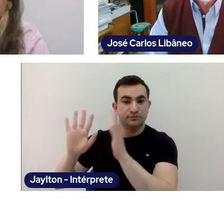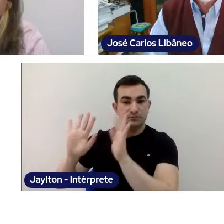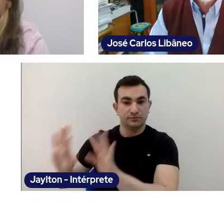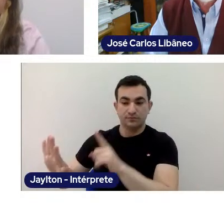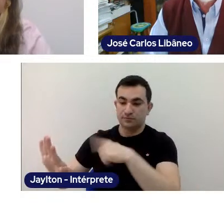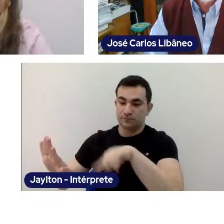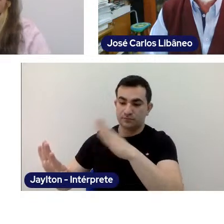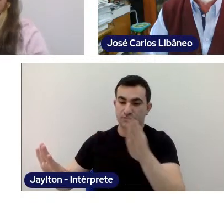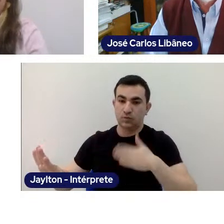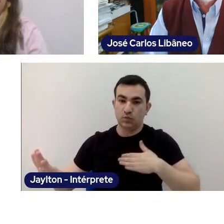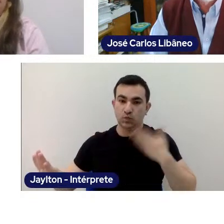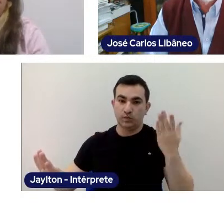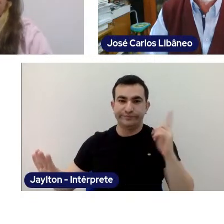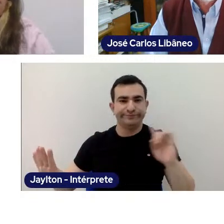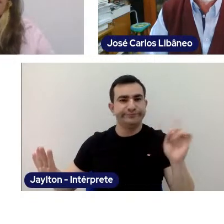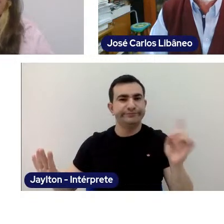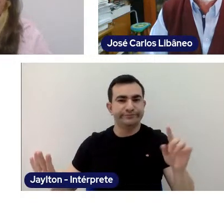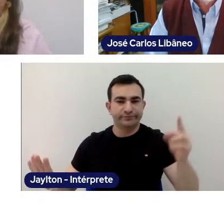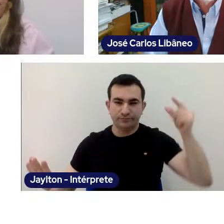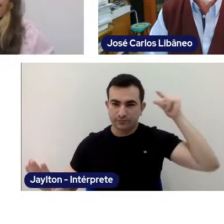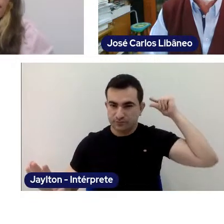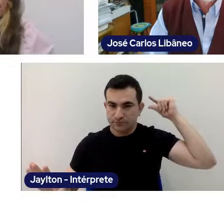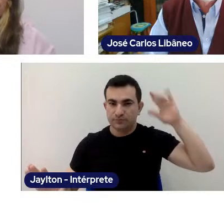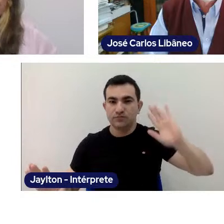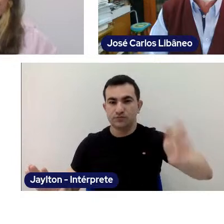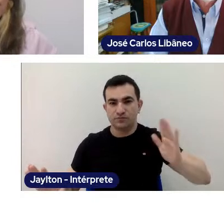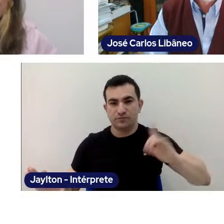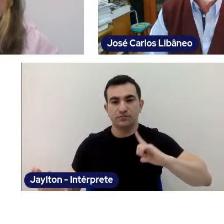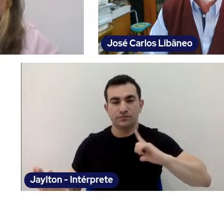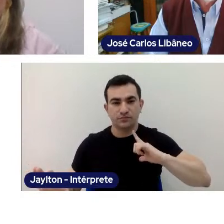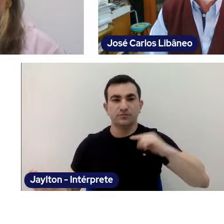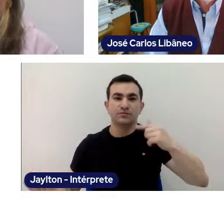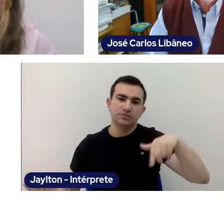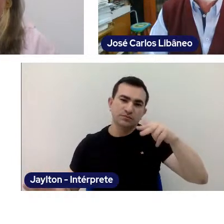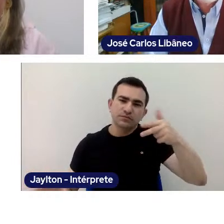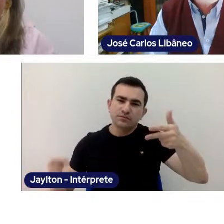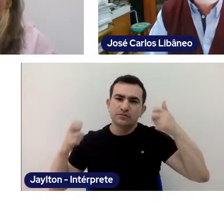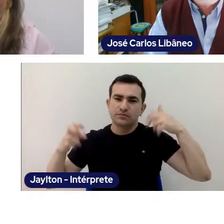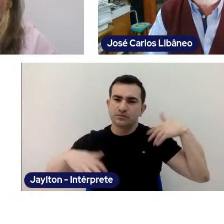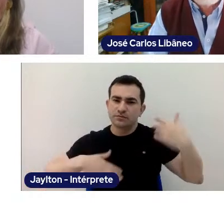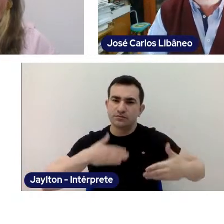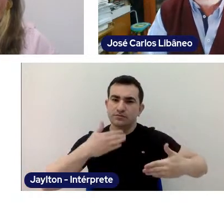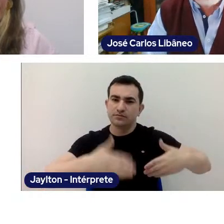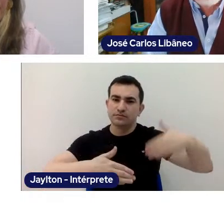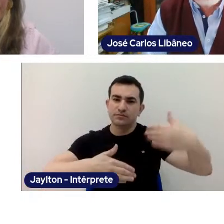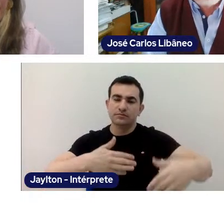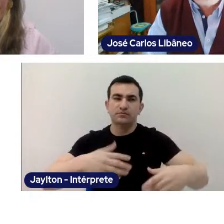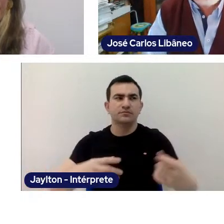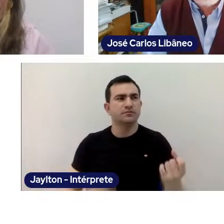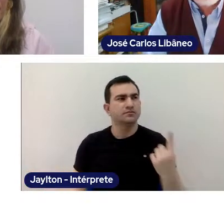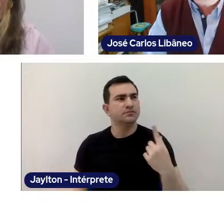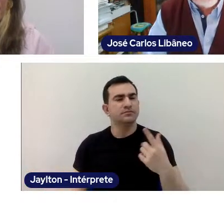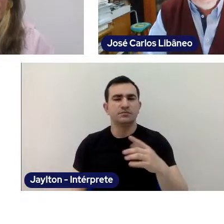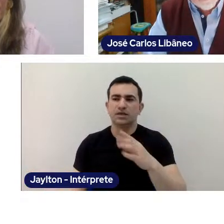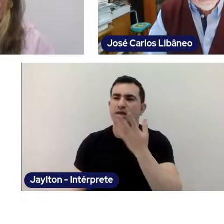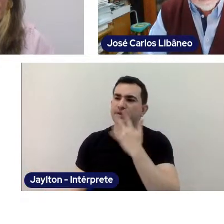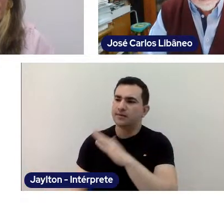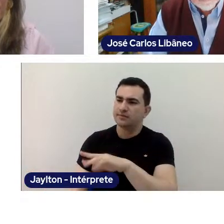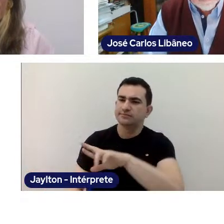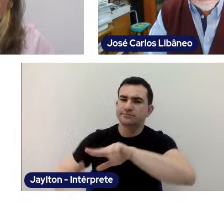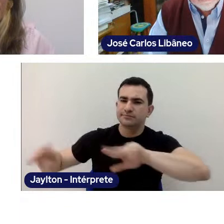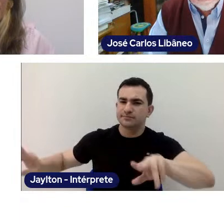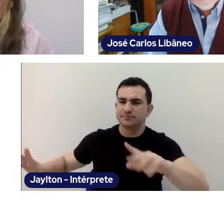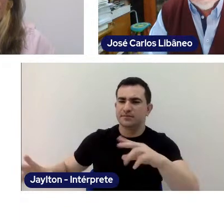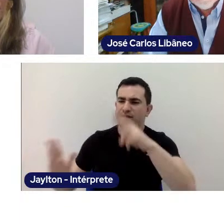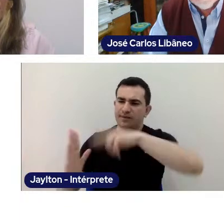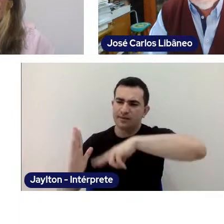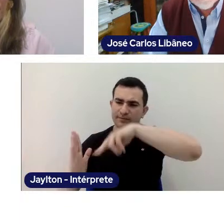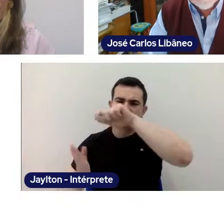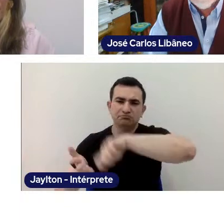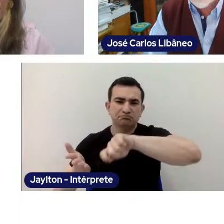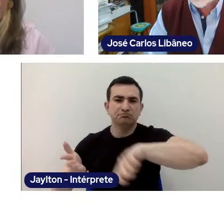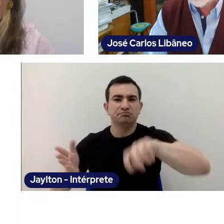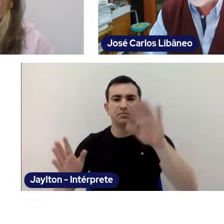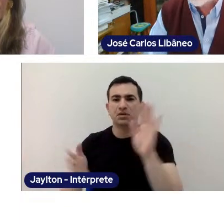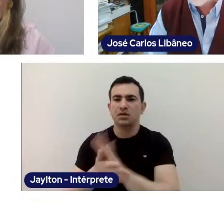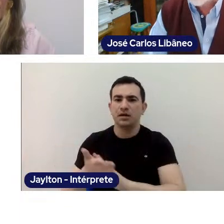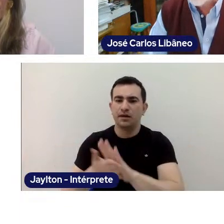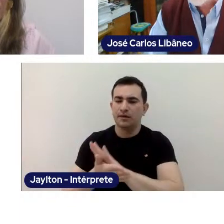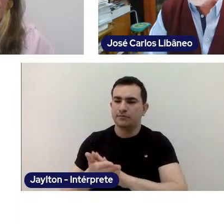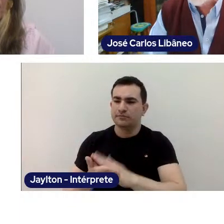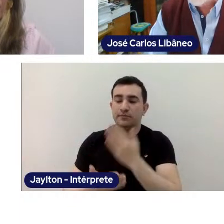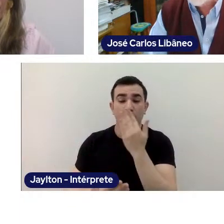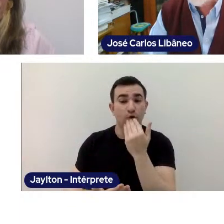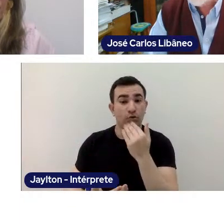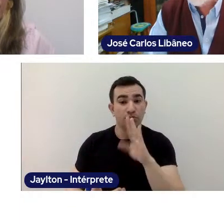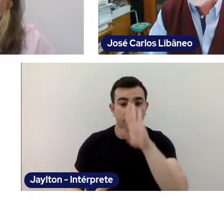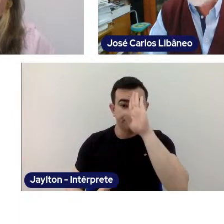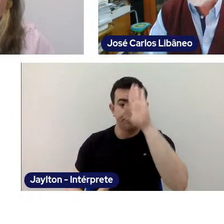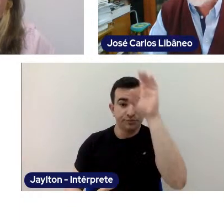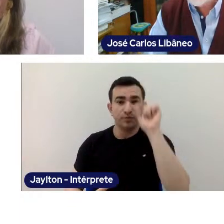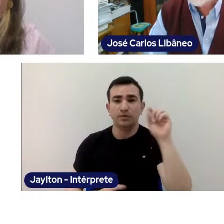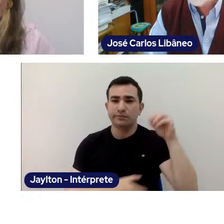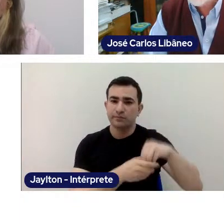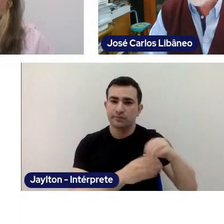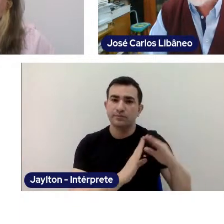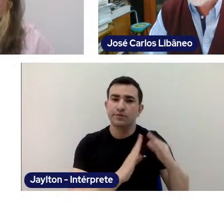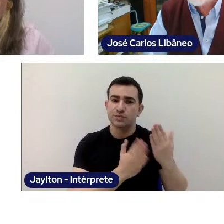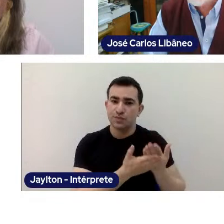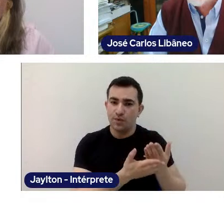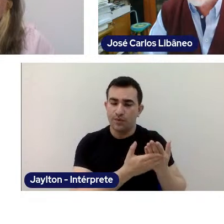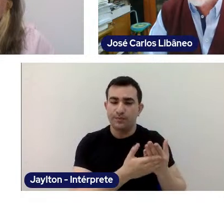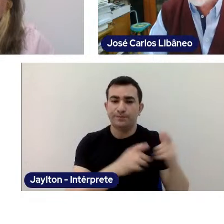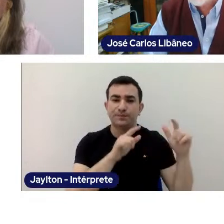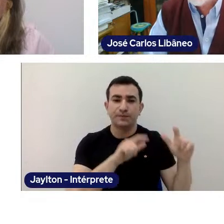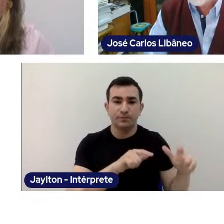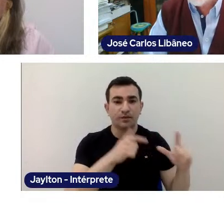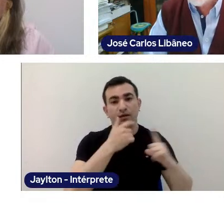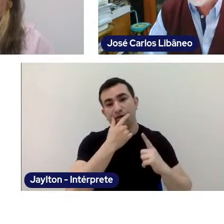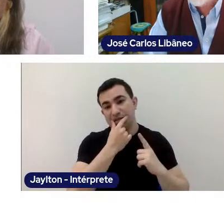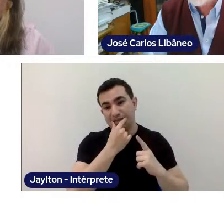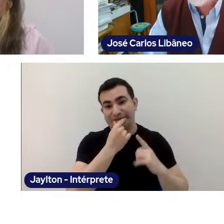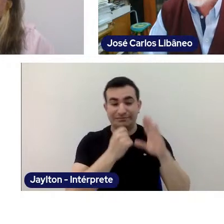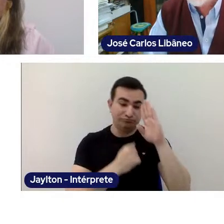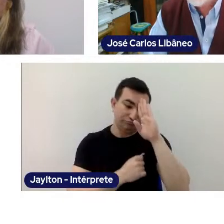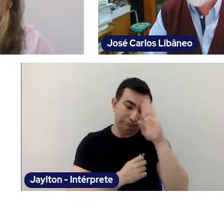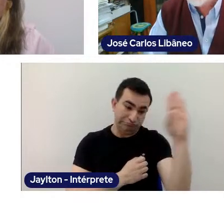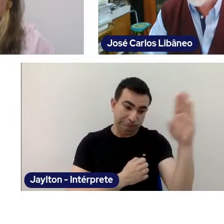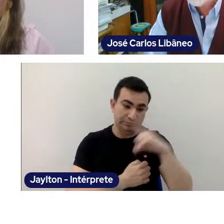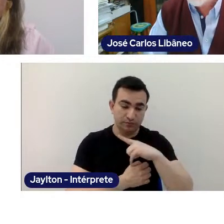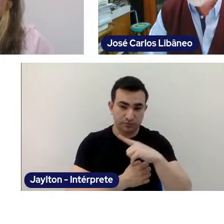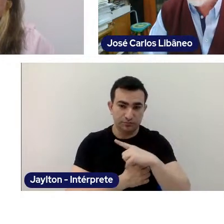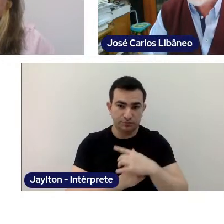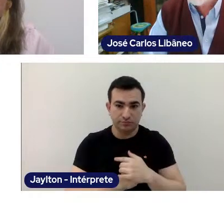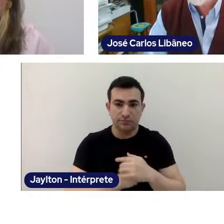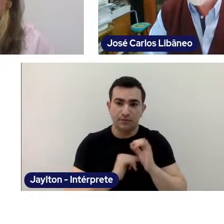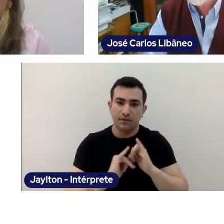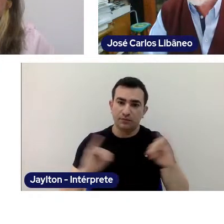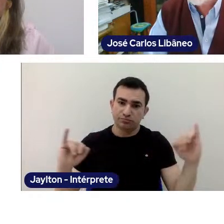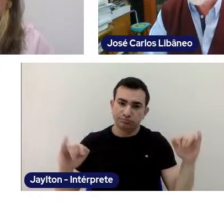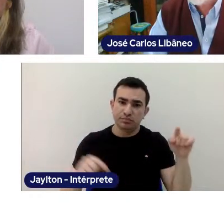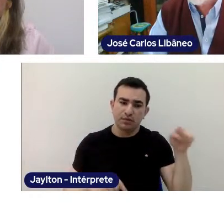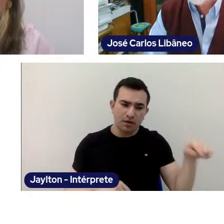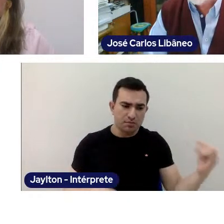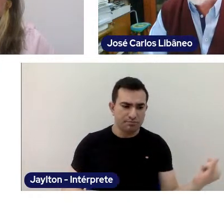when it gets this far, a matter like this, we get like "My goodness, millions of kids that don't know how yet how to read and write, whose only quality meal is at school, a place that besides that is also a main place for denouncing child abuse..."